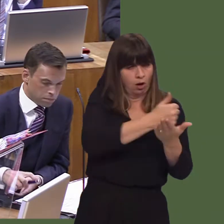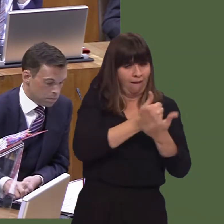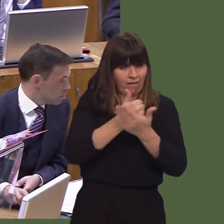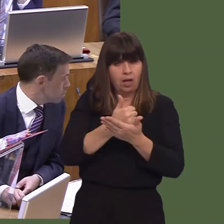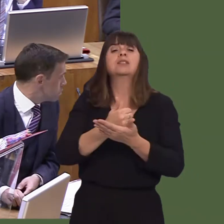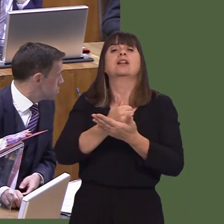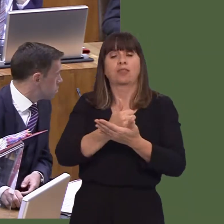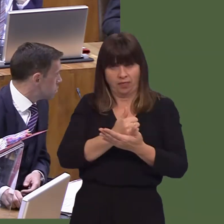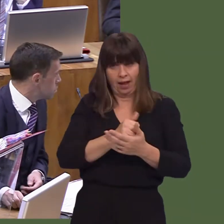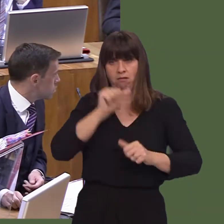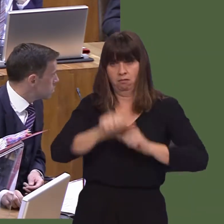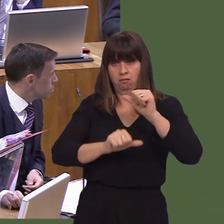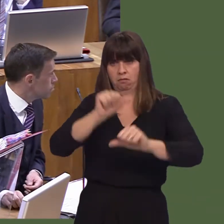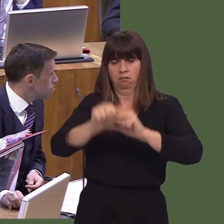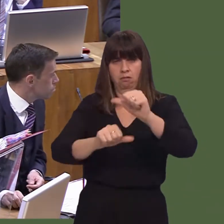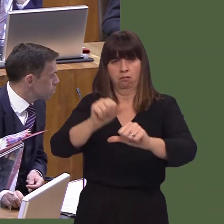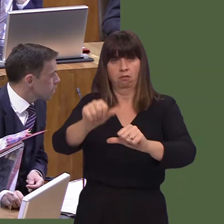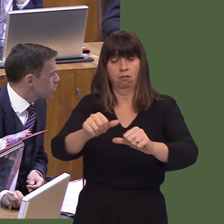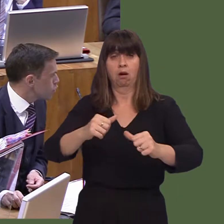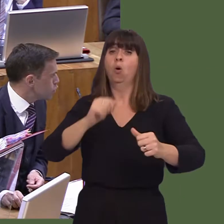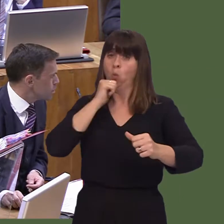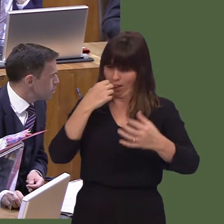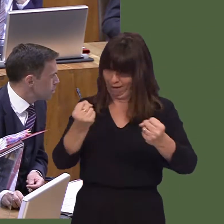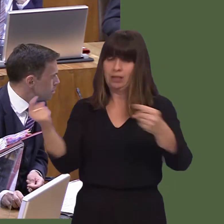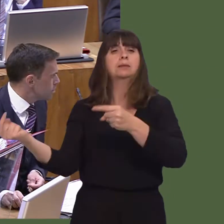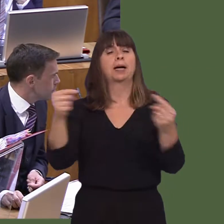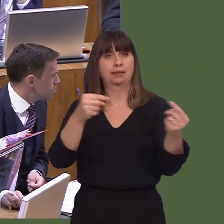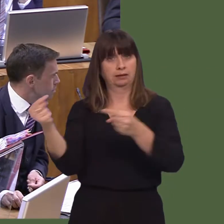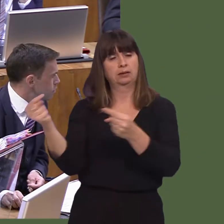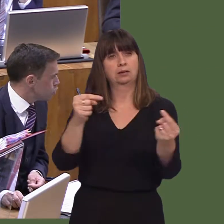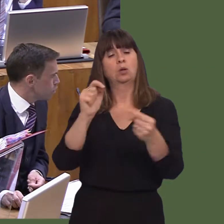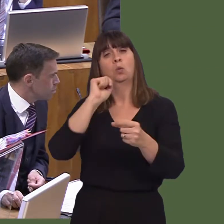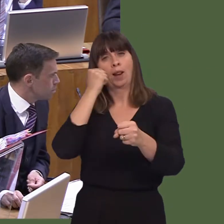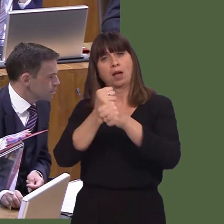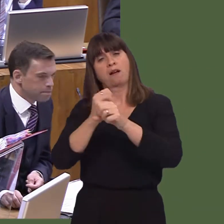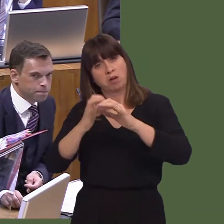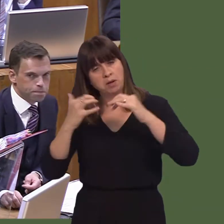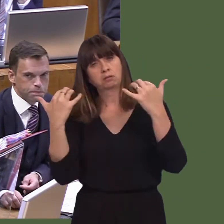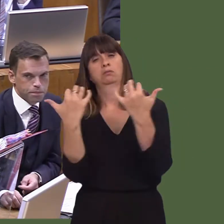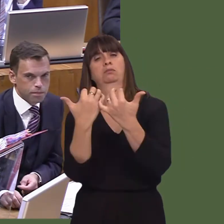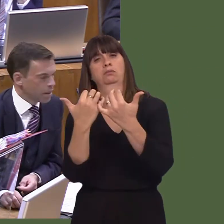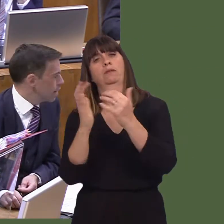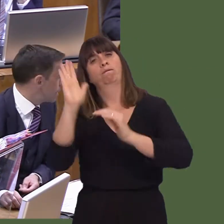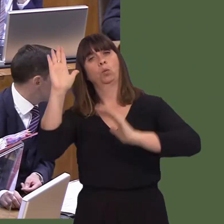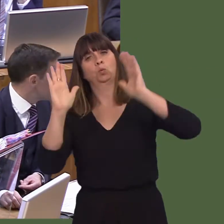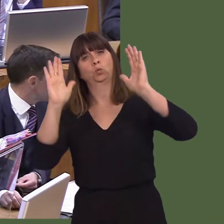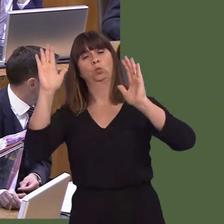We've committed to the debate, as the Member rightly says, and a vote in Government time on this project, once all Members have had the opportunity to consider the inspector's